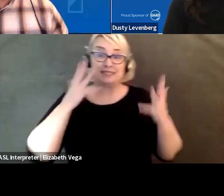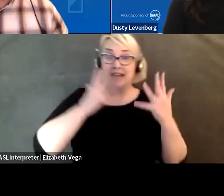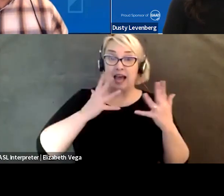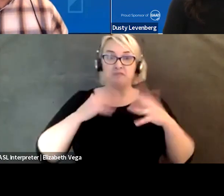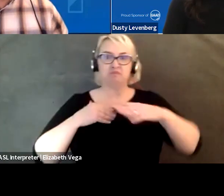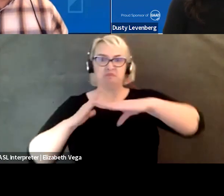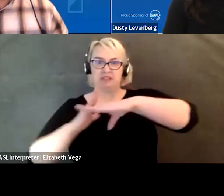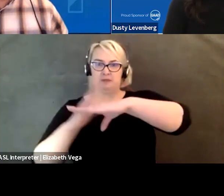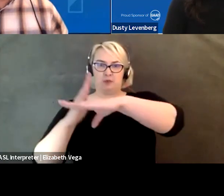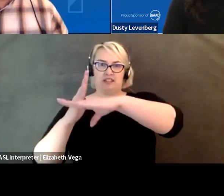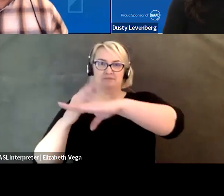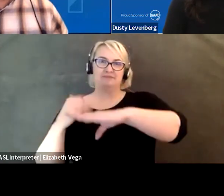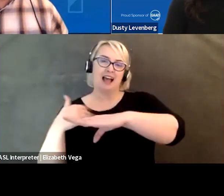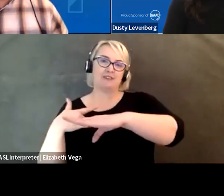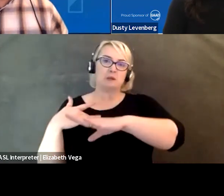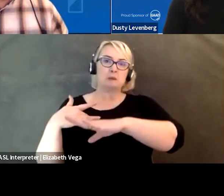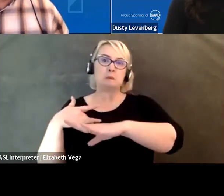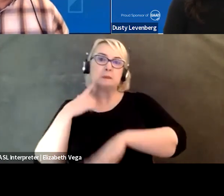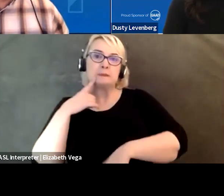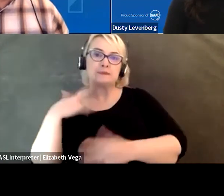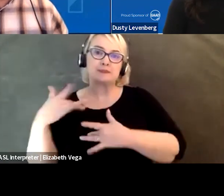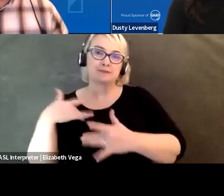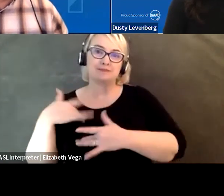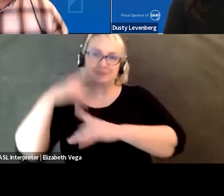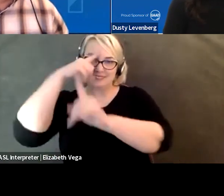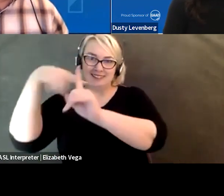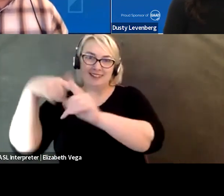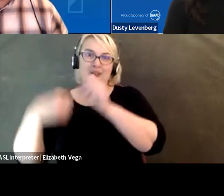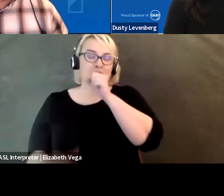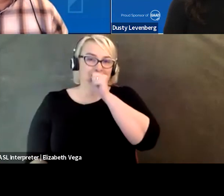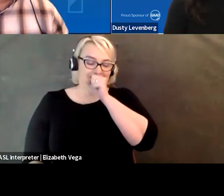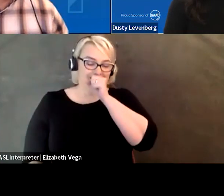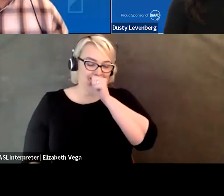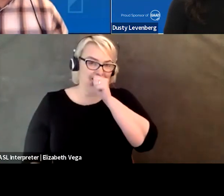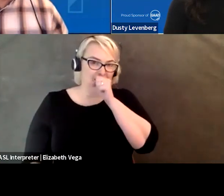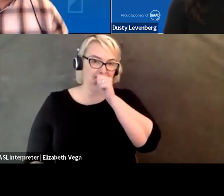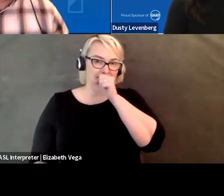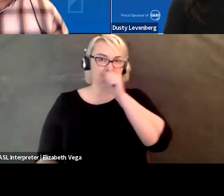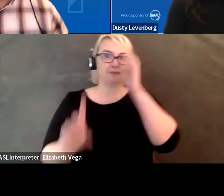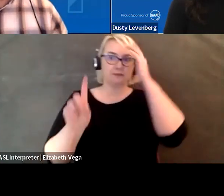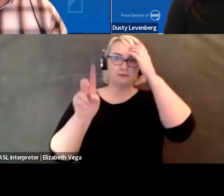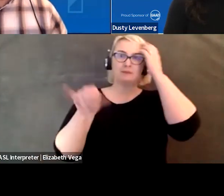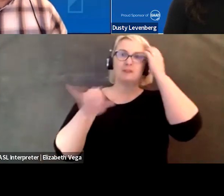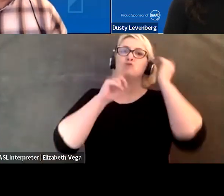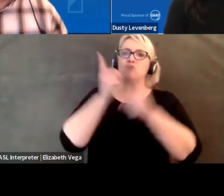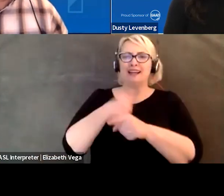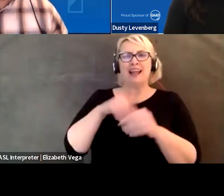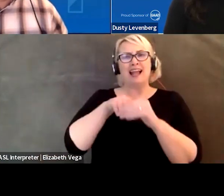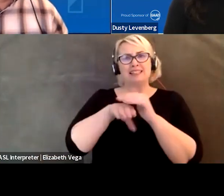Accessibility is a journey. It's hard to stay at 100% accessible right. We're always implementing new features, fixing, changing.